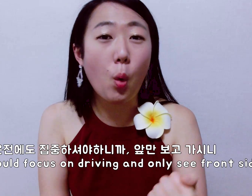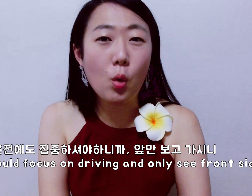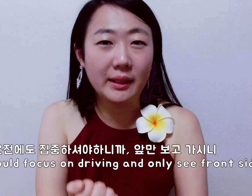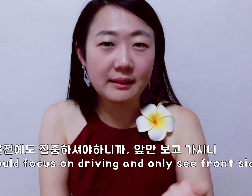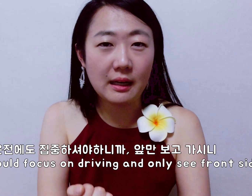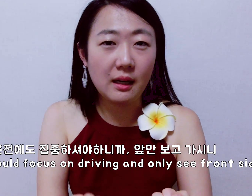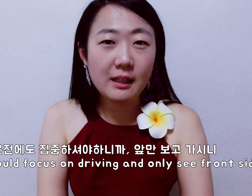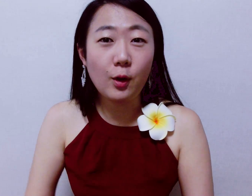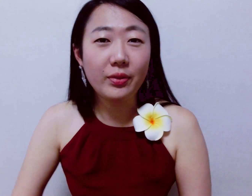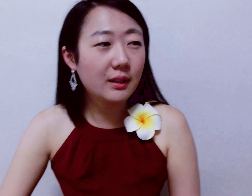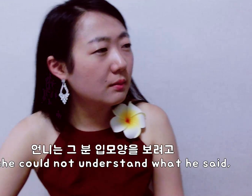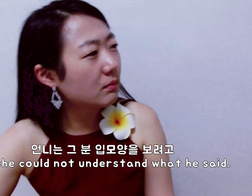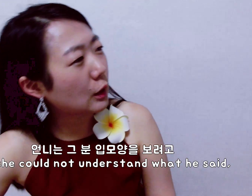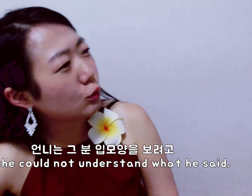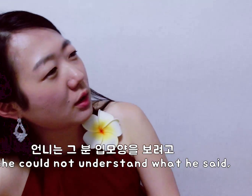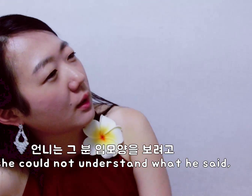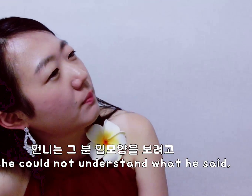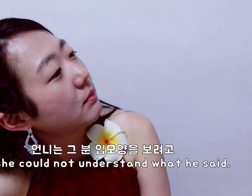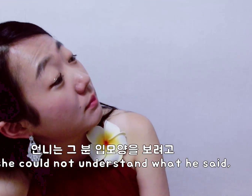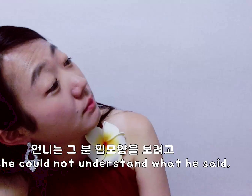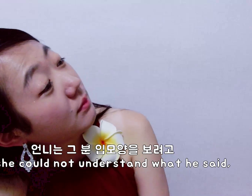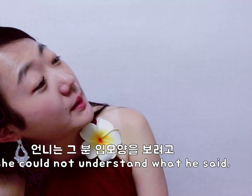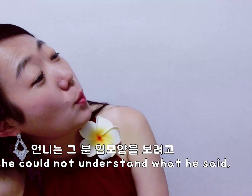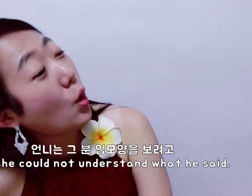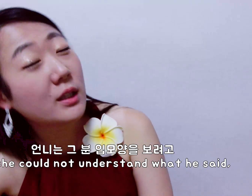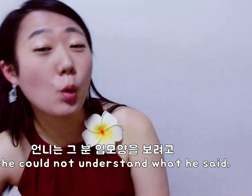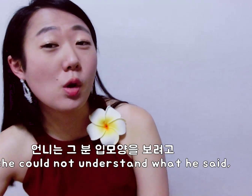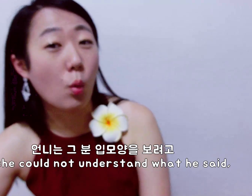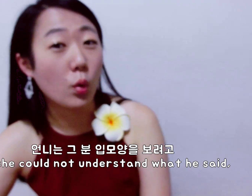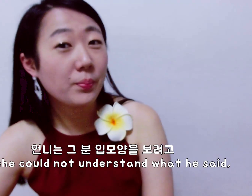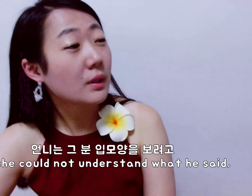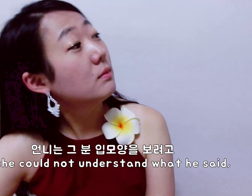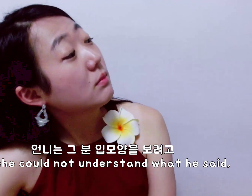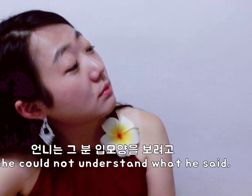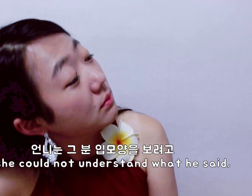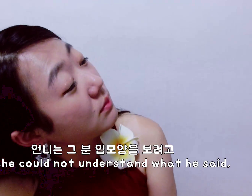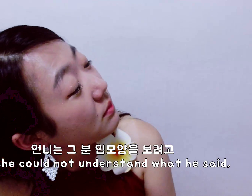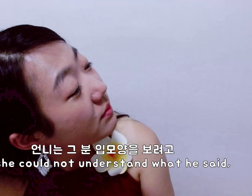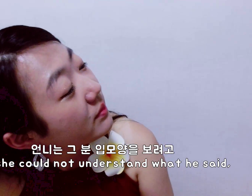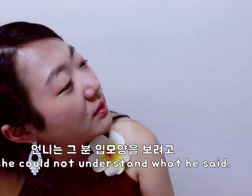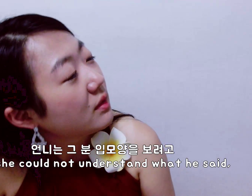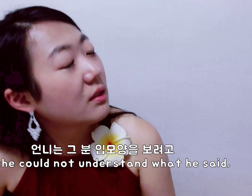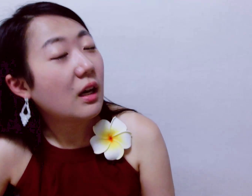자기 지인이 농인이라는거에요 but his friend does.